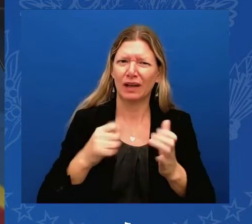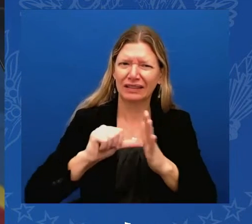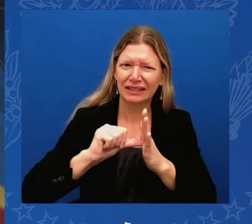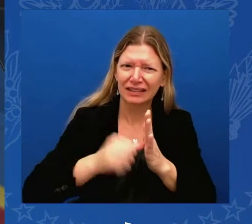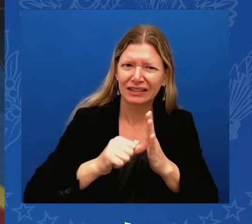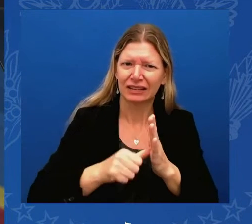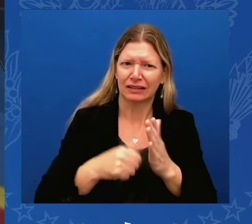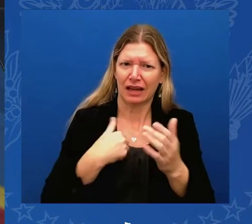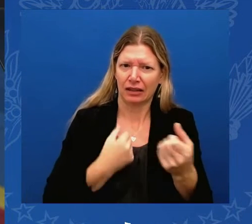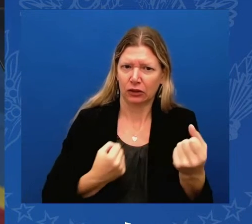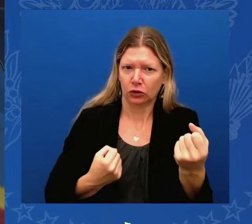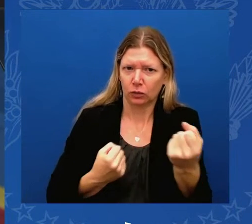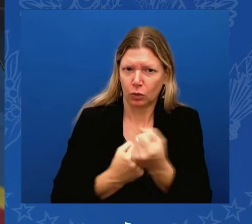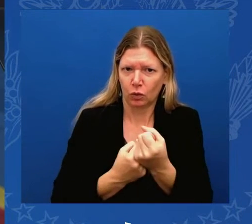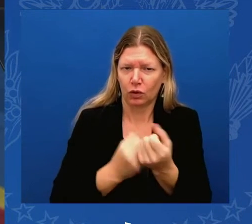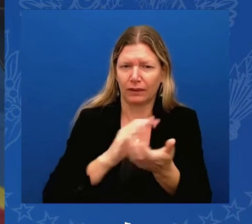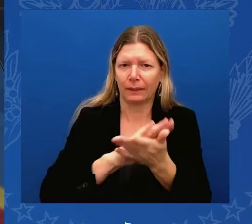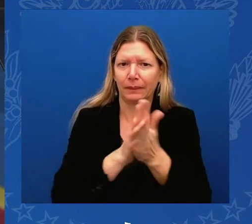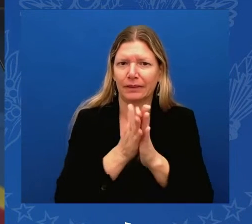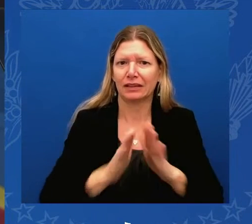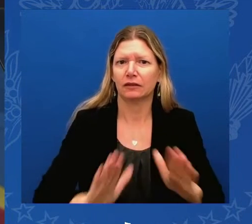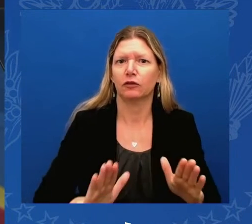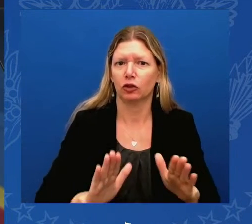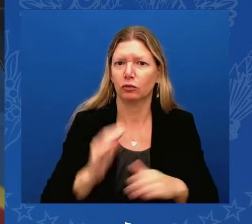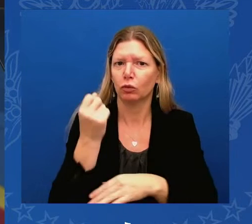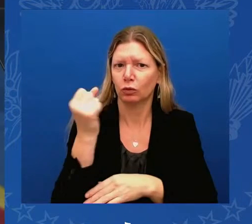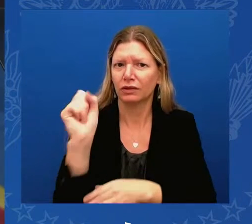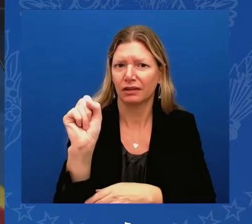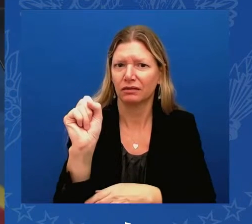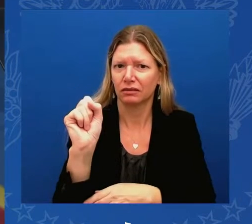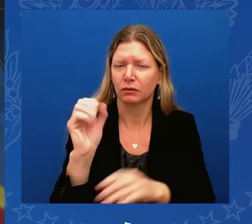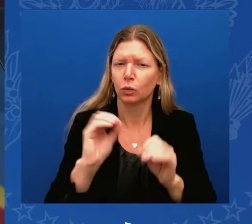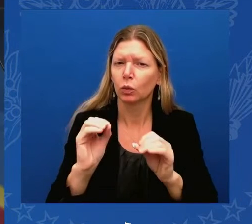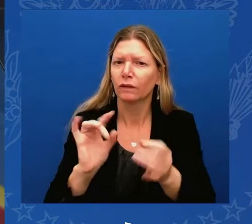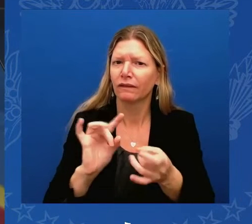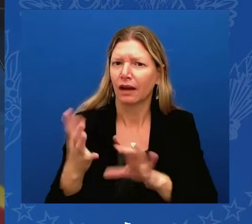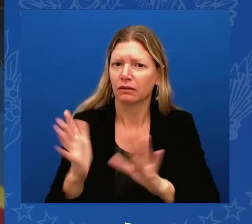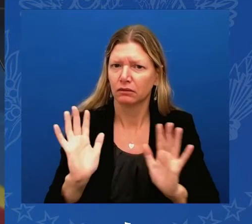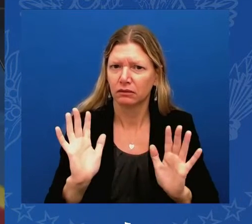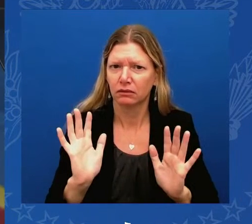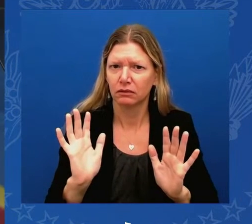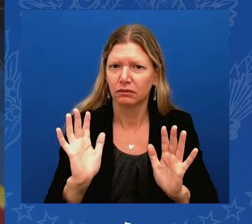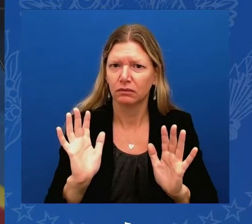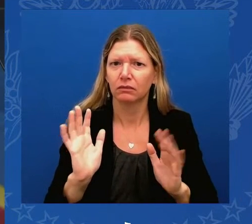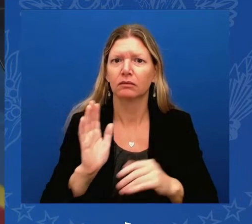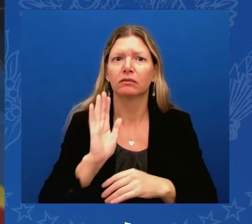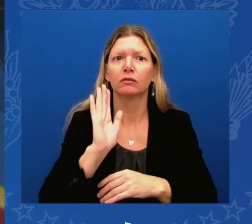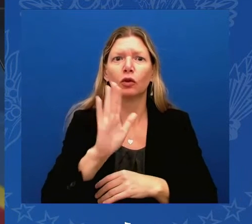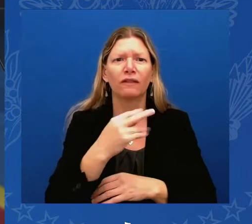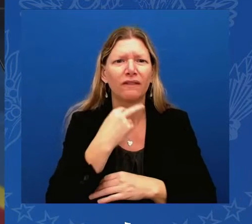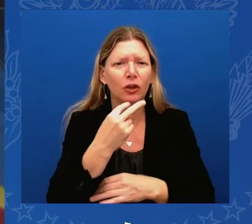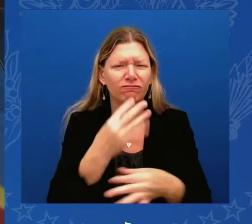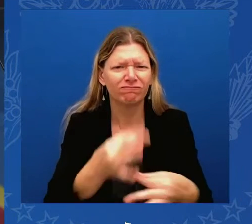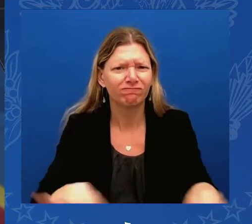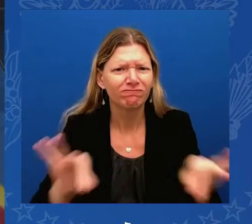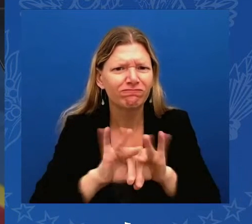I determined to make my c- my administration look like America. I have more African Americans in high places, including on the Court,